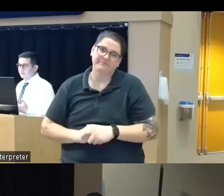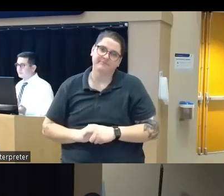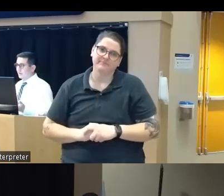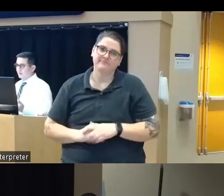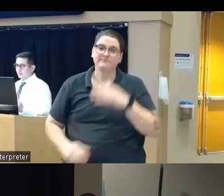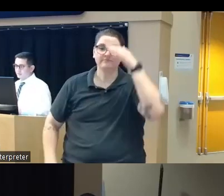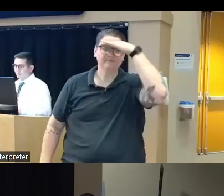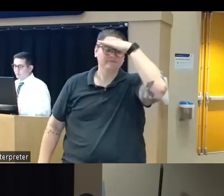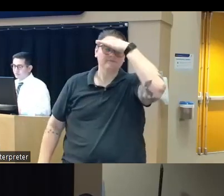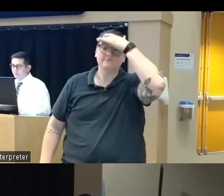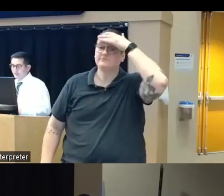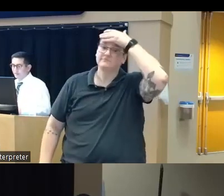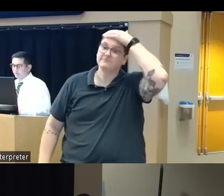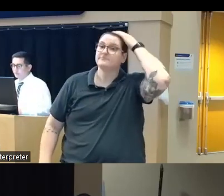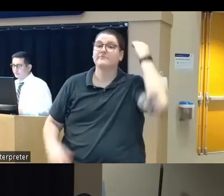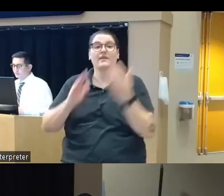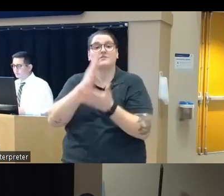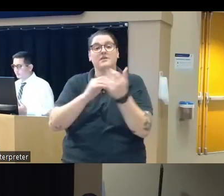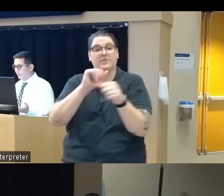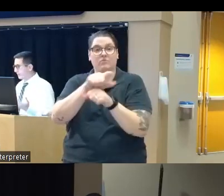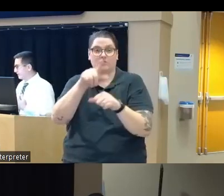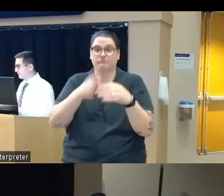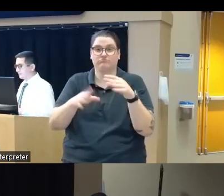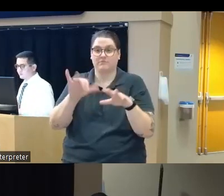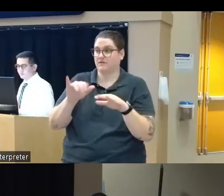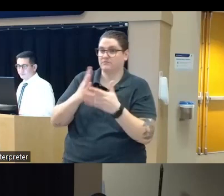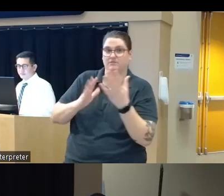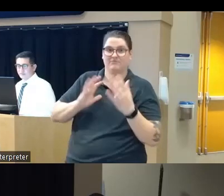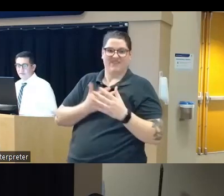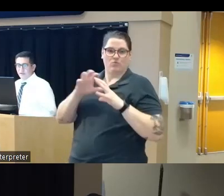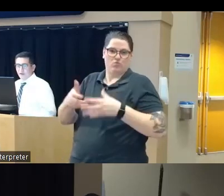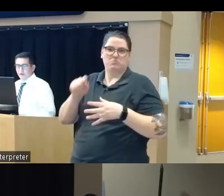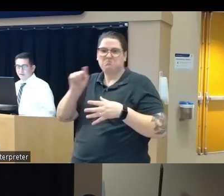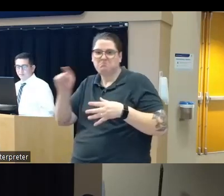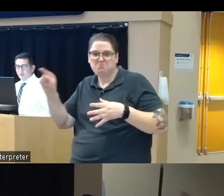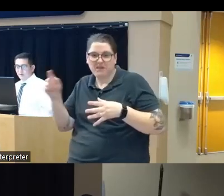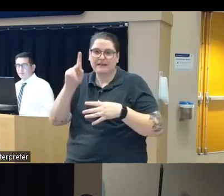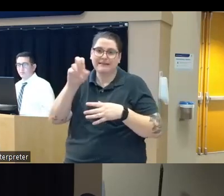this is uh some of the work done by folks in the group so Brian Keane and Dr Silverstein as well